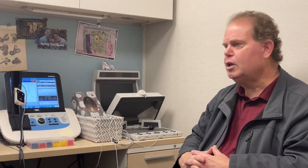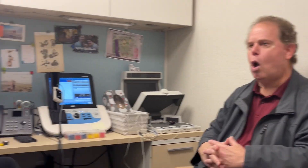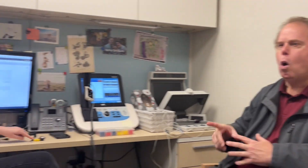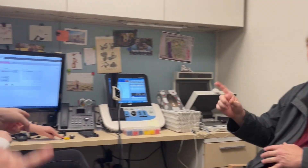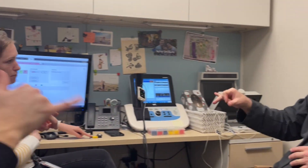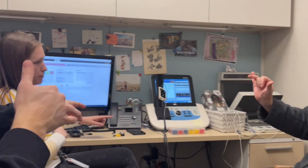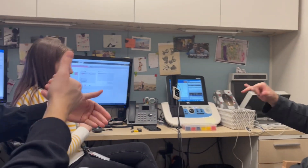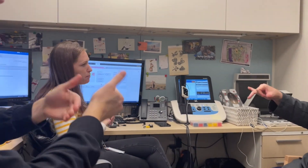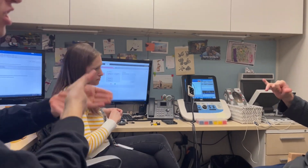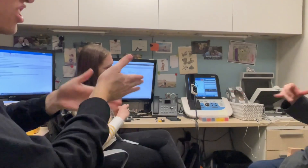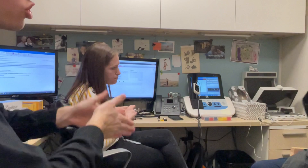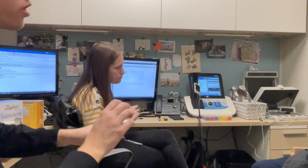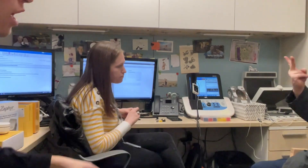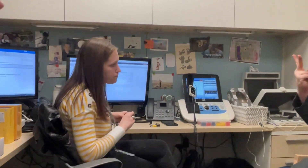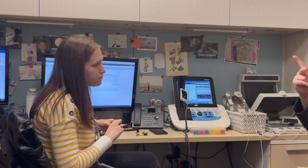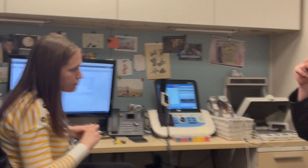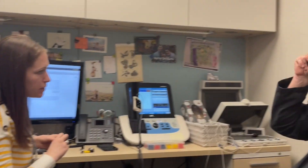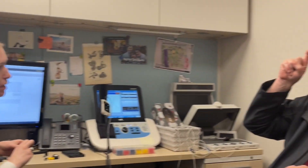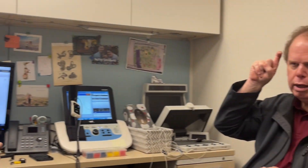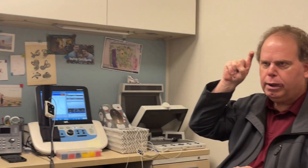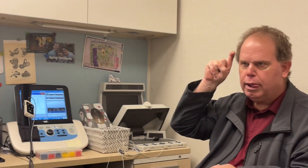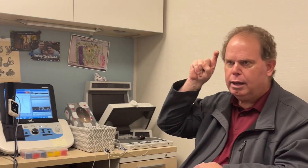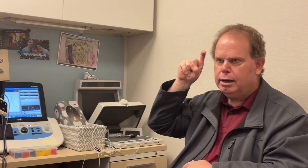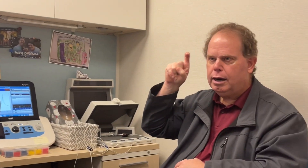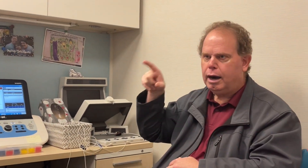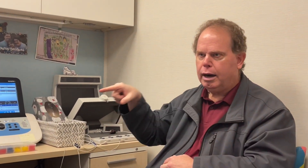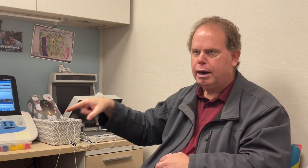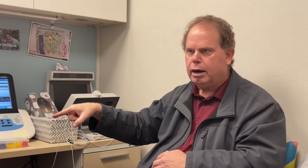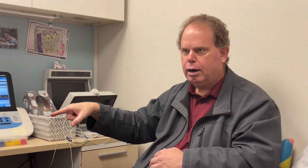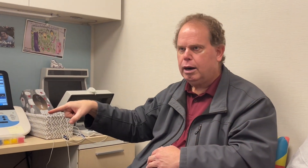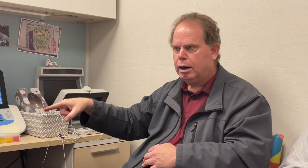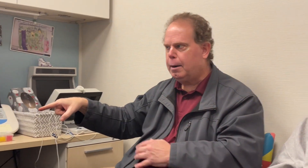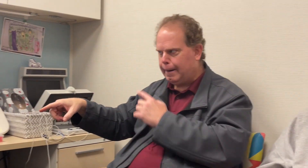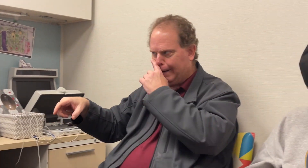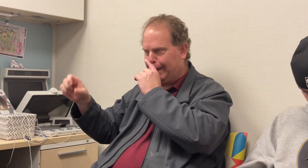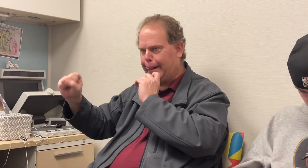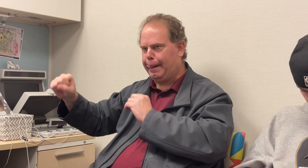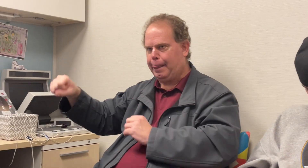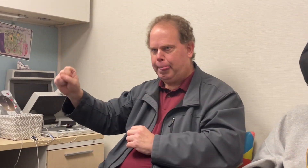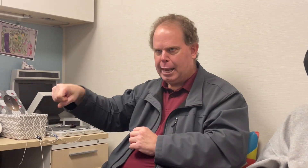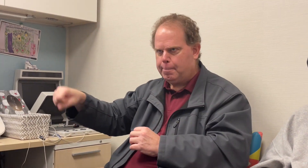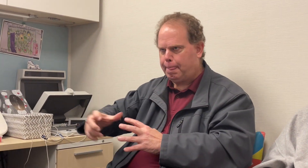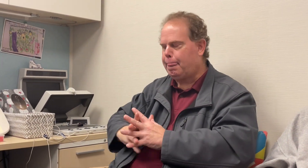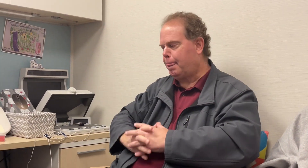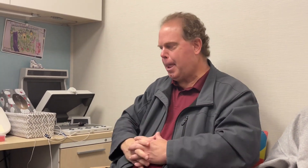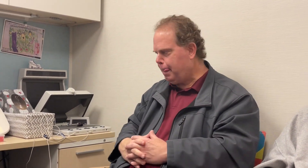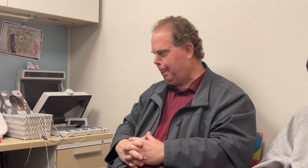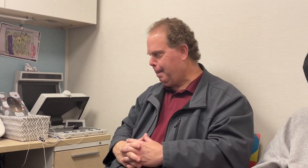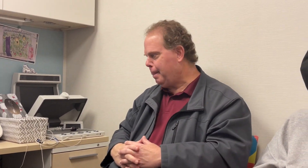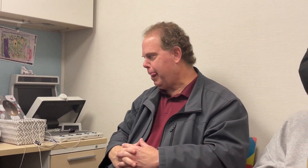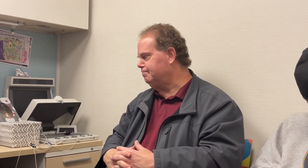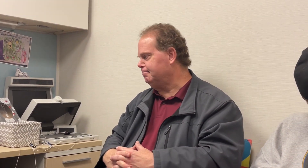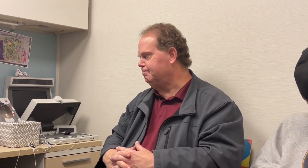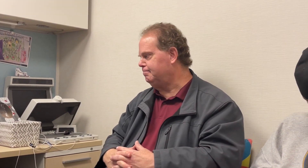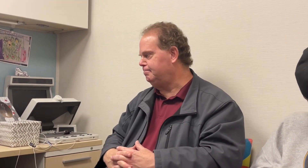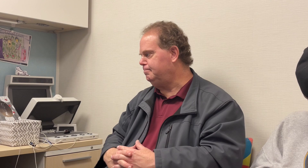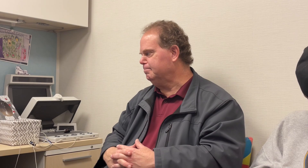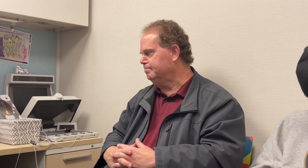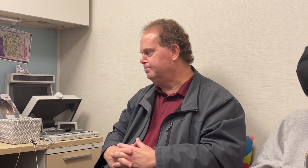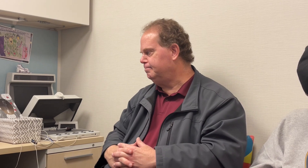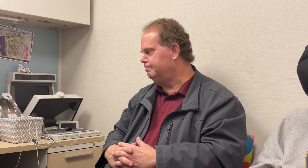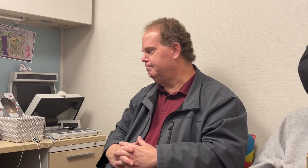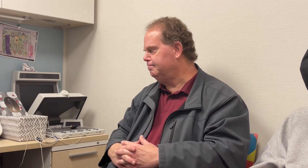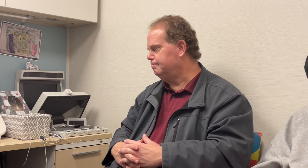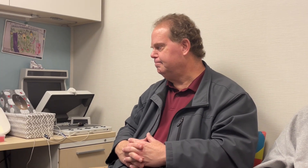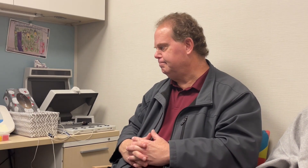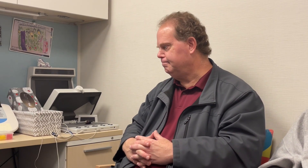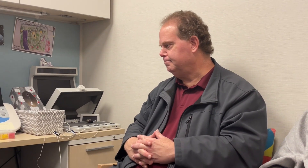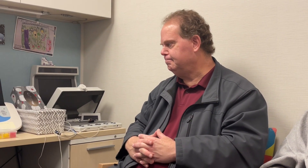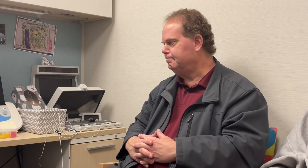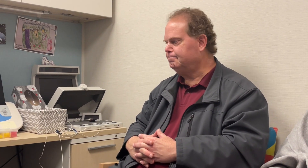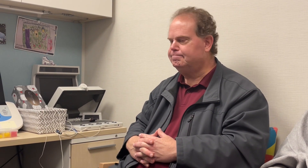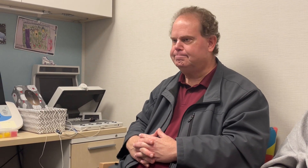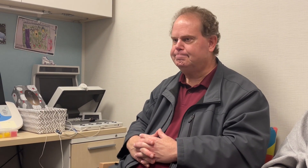processor yeah okay so I can have two of the same yes yep yep exactly let's do that then